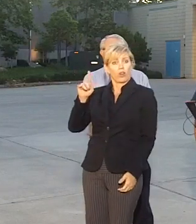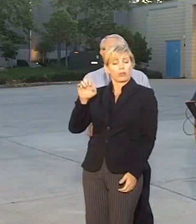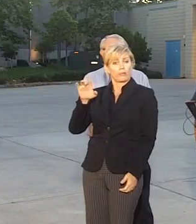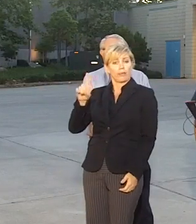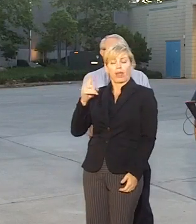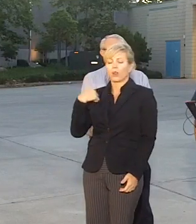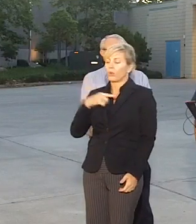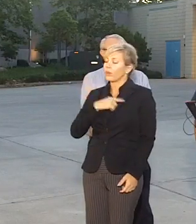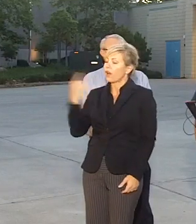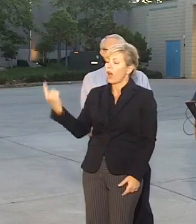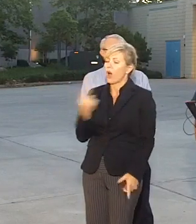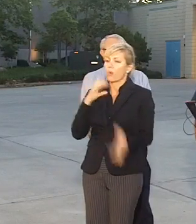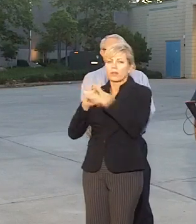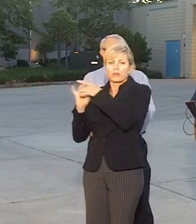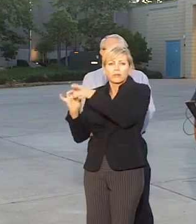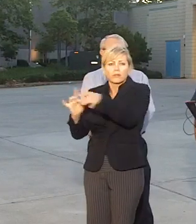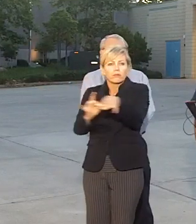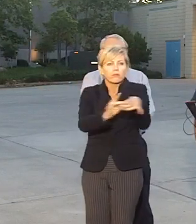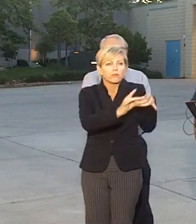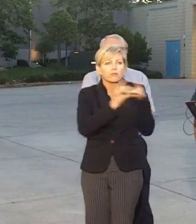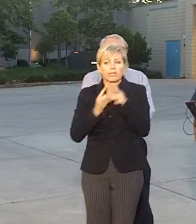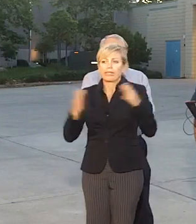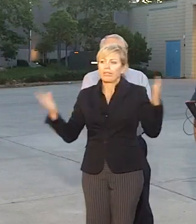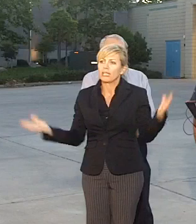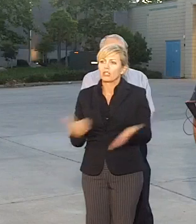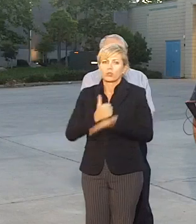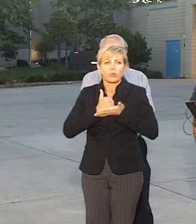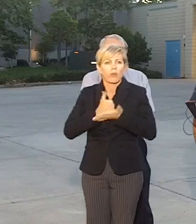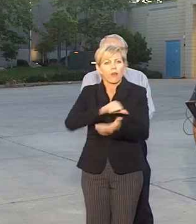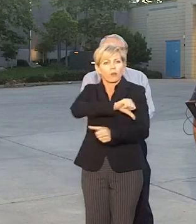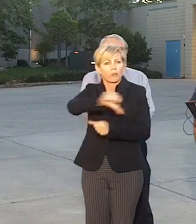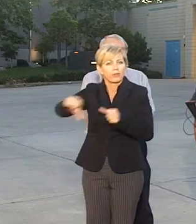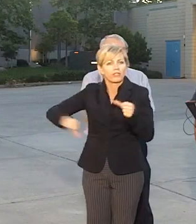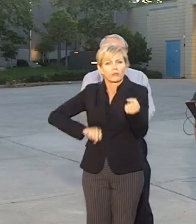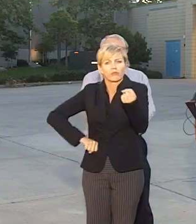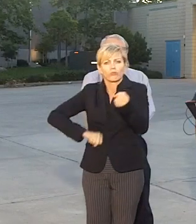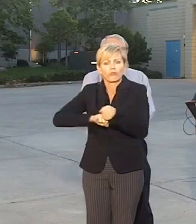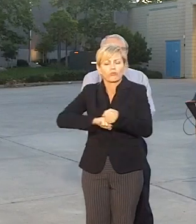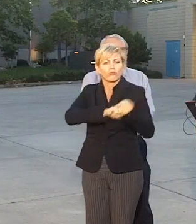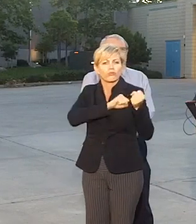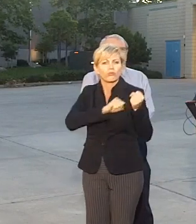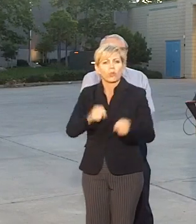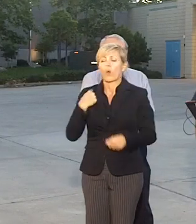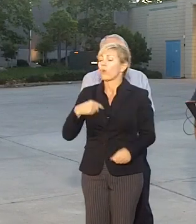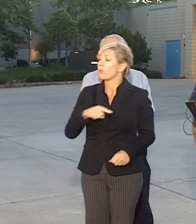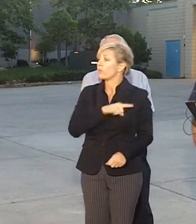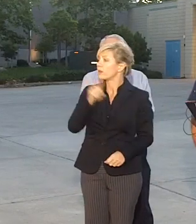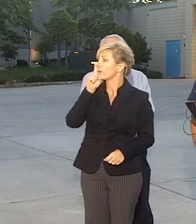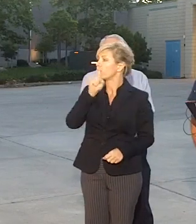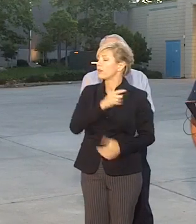the folks are always here to help each other out we certainly appreciate it both my partner Gary